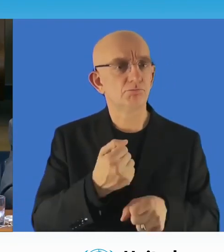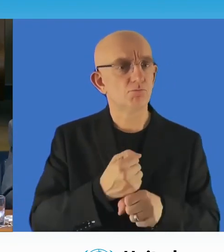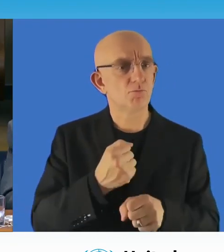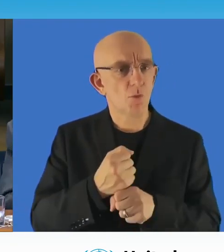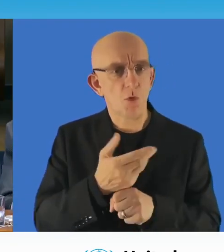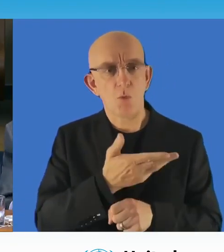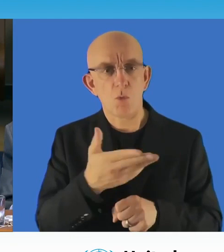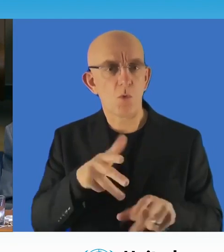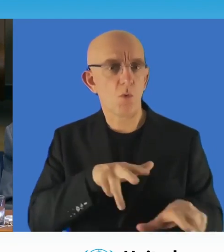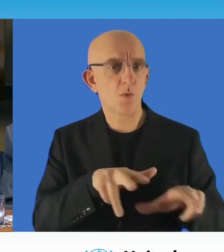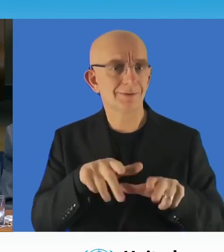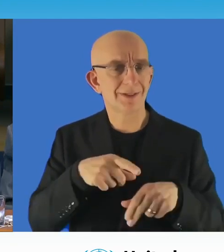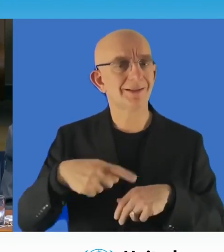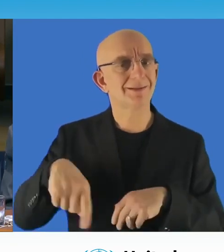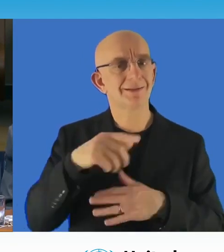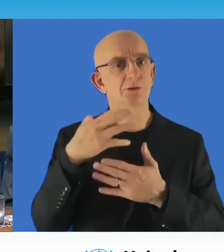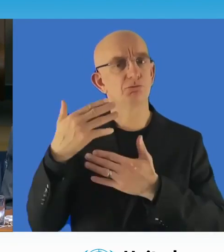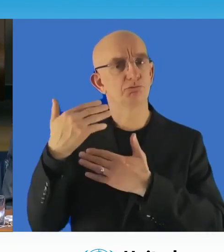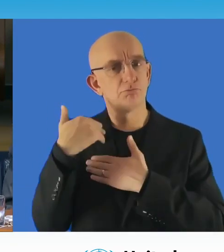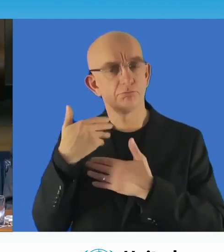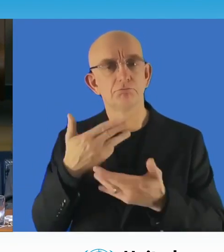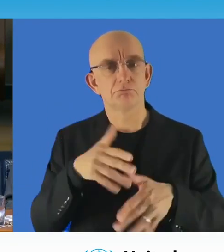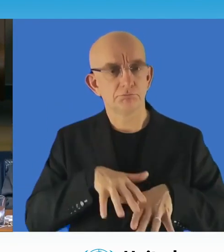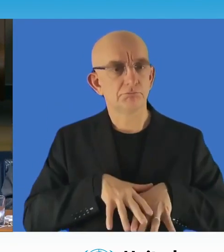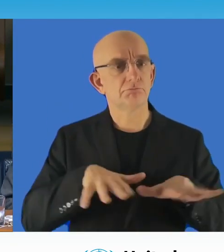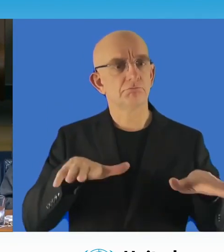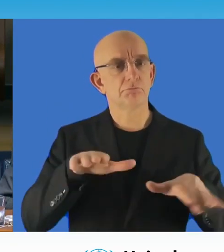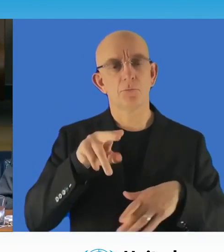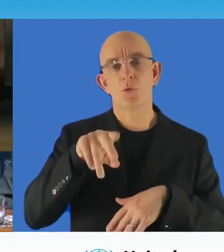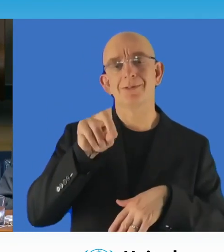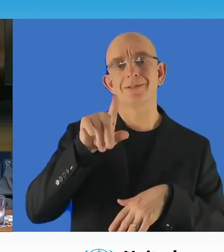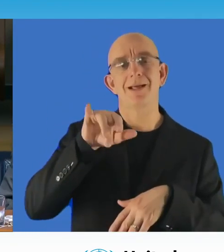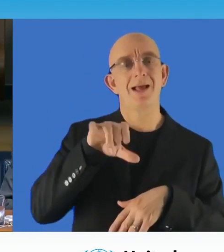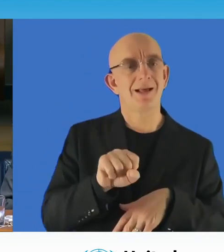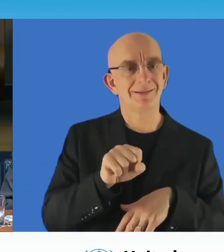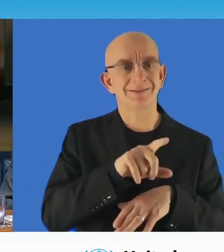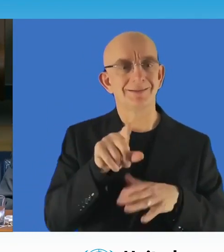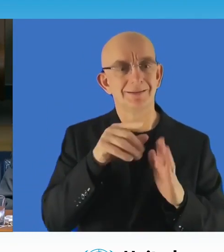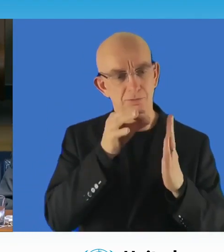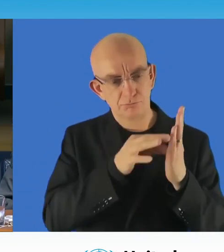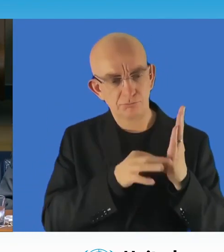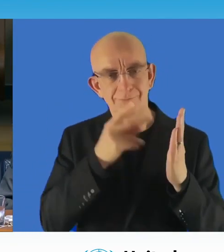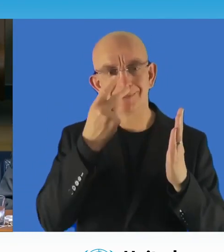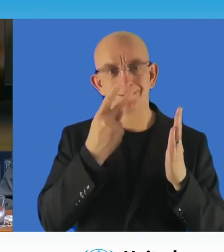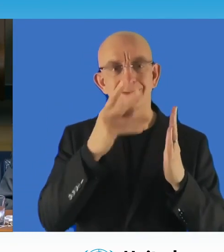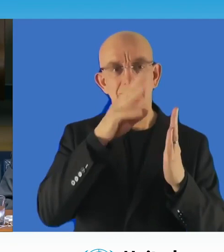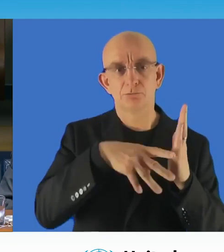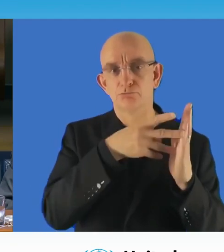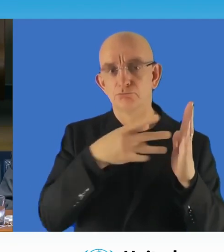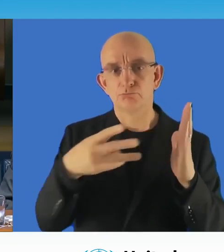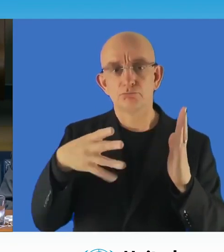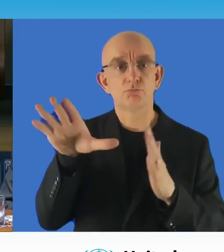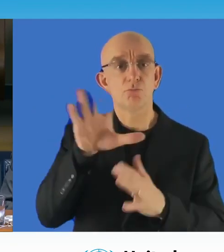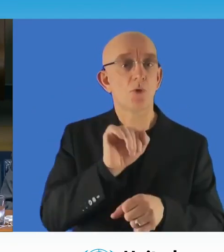to accessibility of premises it and meetings to Communications to programming to procurement in